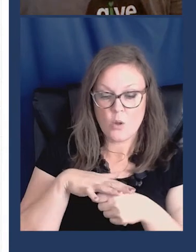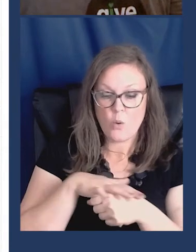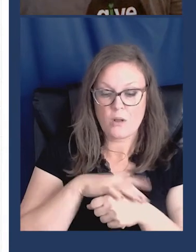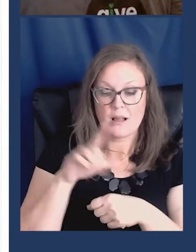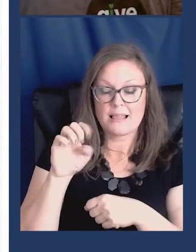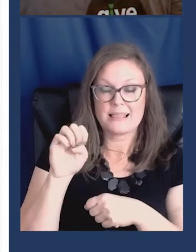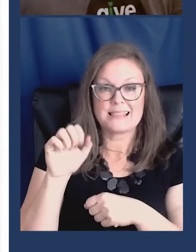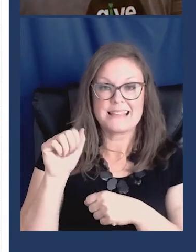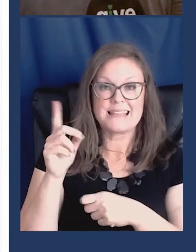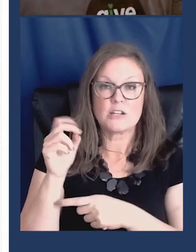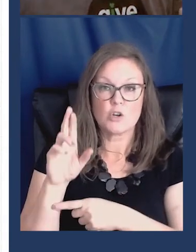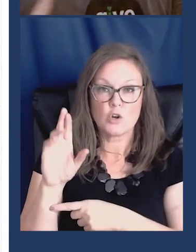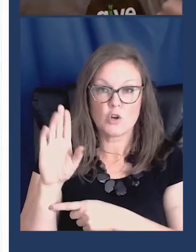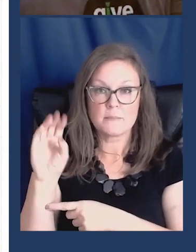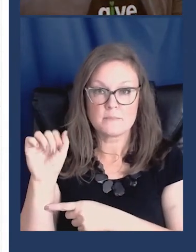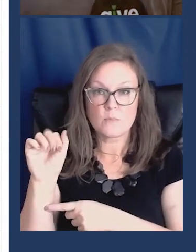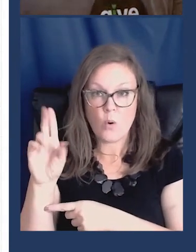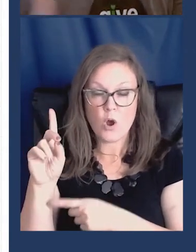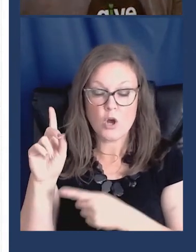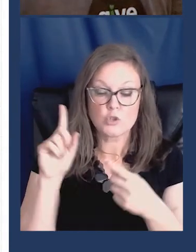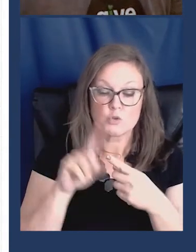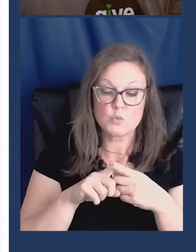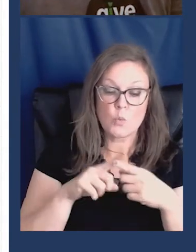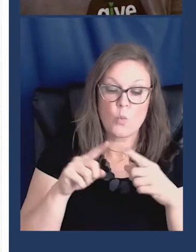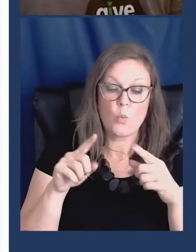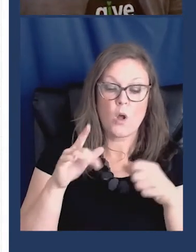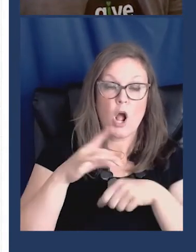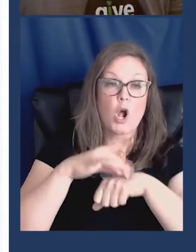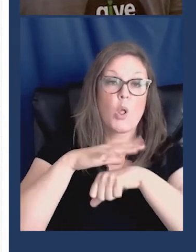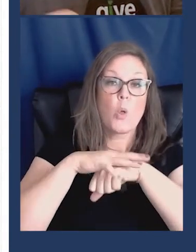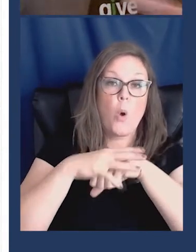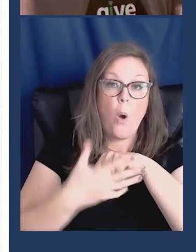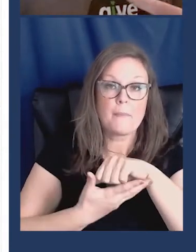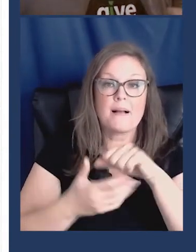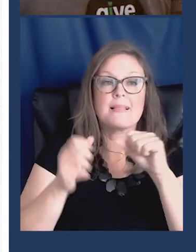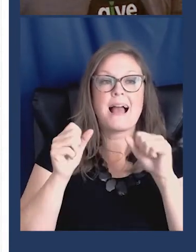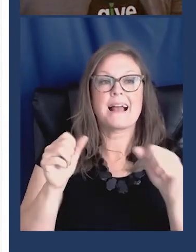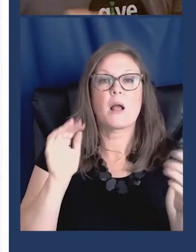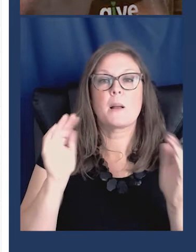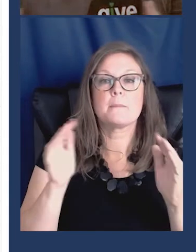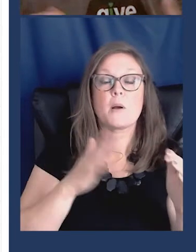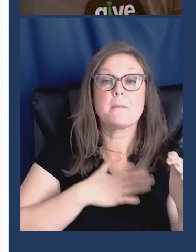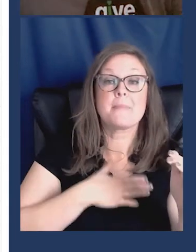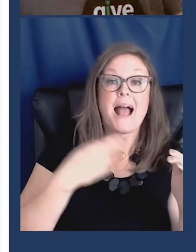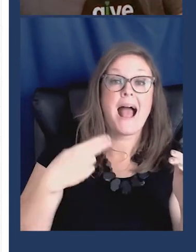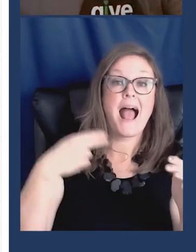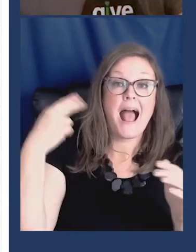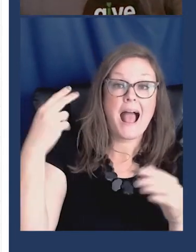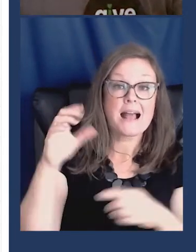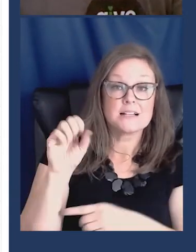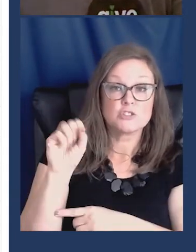to a global leaderboard where I can compare my high scores, my highest score with the high scores of everybody else